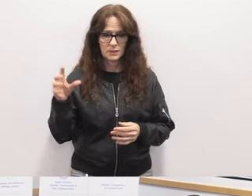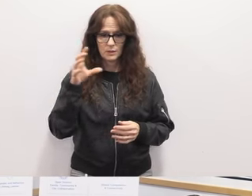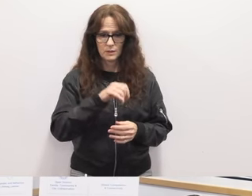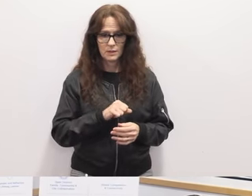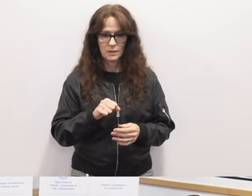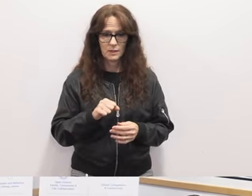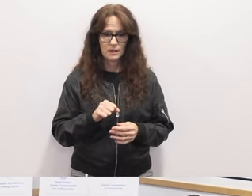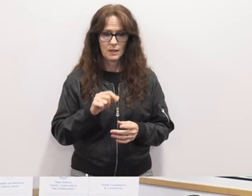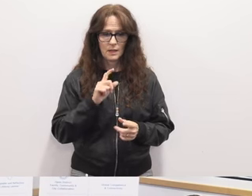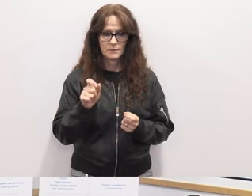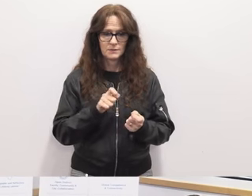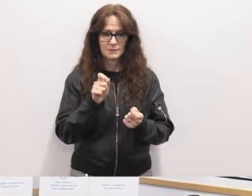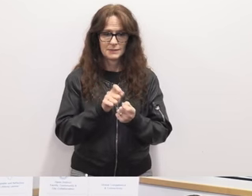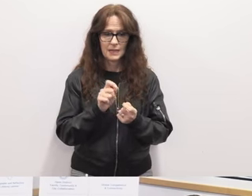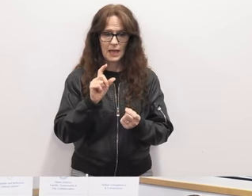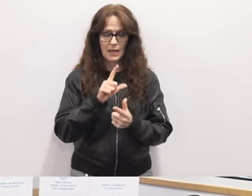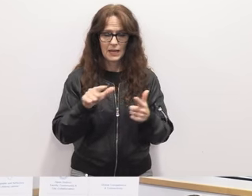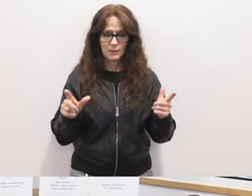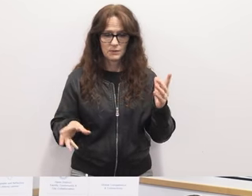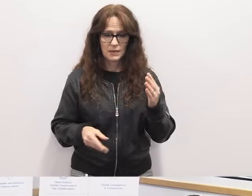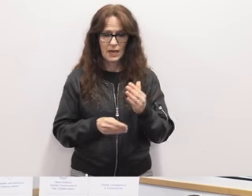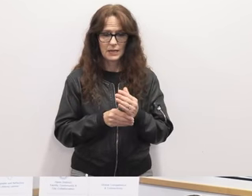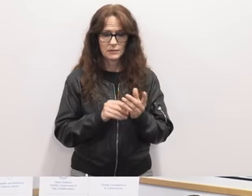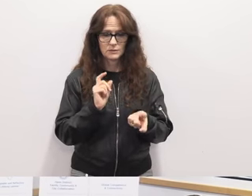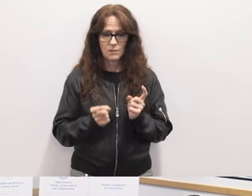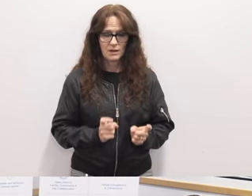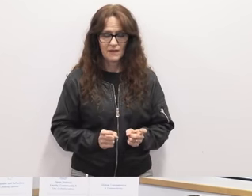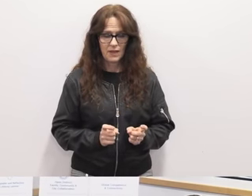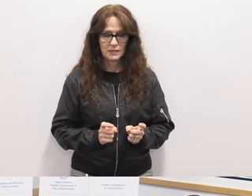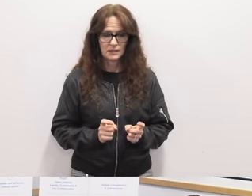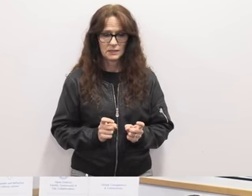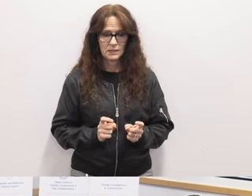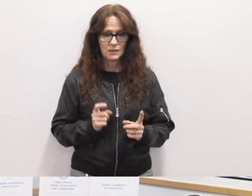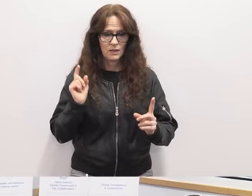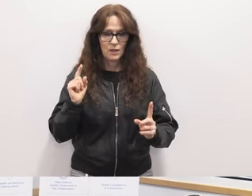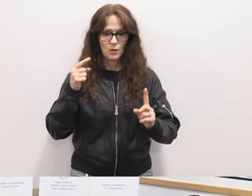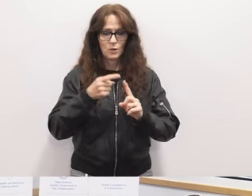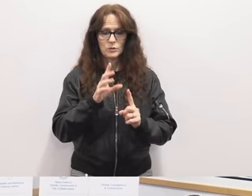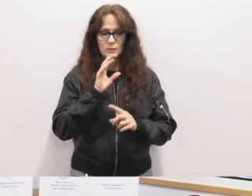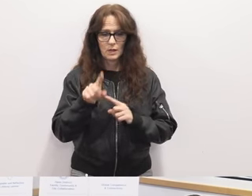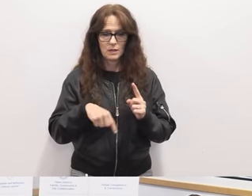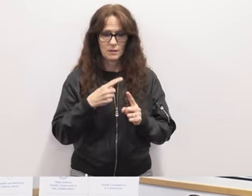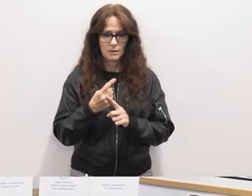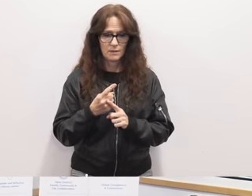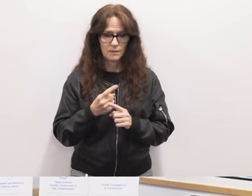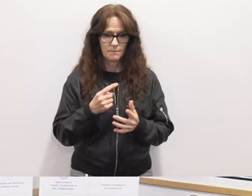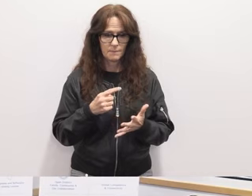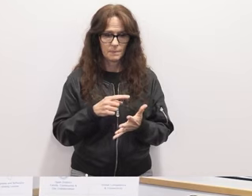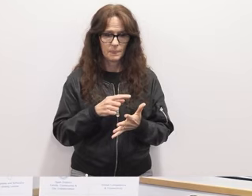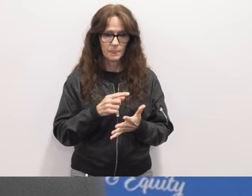precision language added to modify the goals that we talked about, I'm good with three,